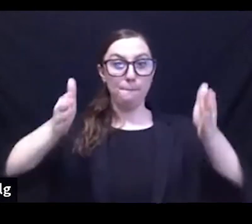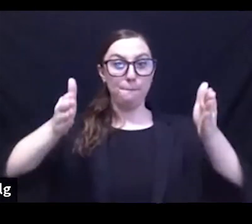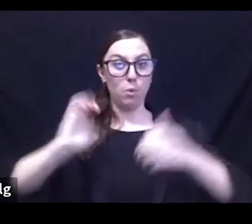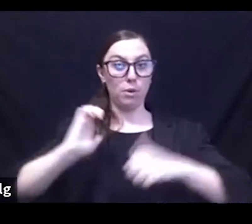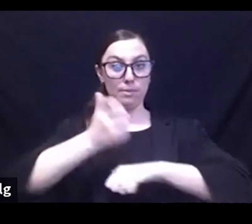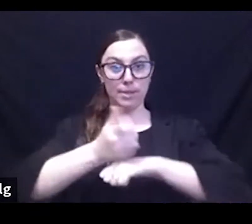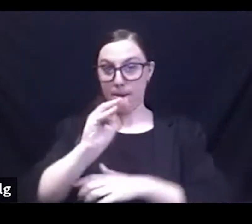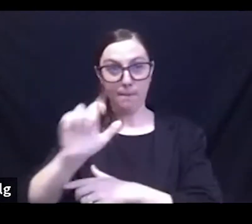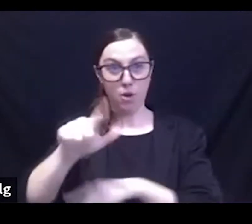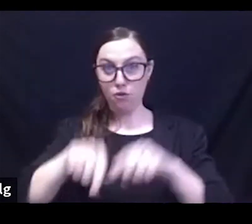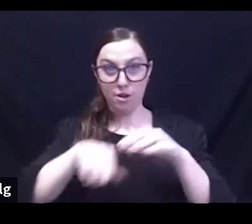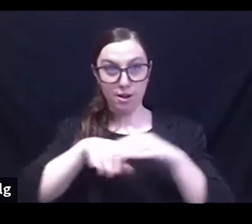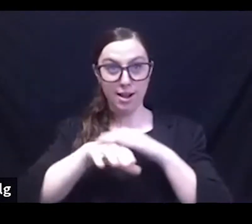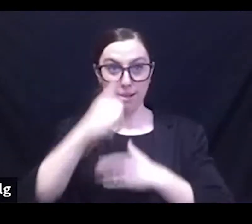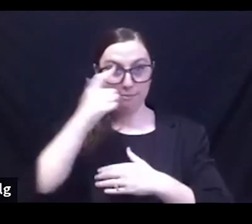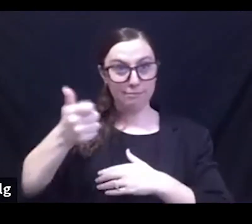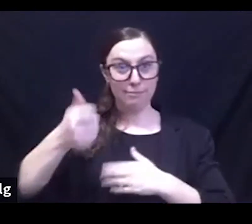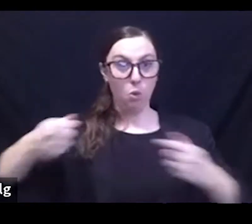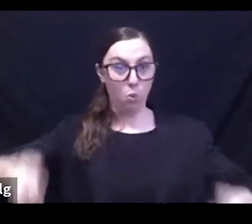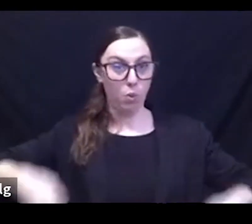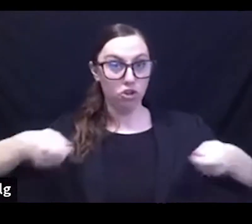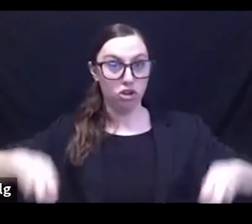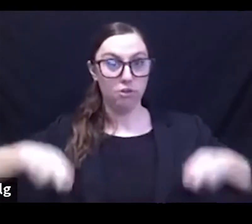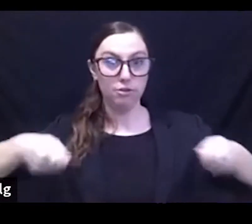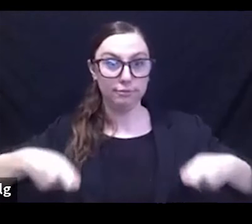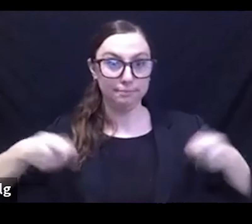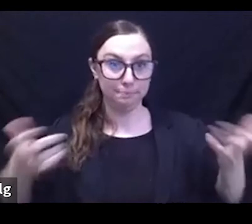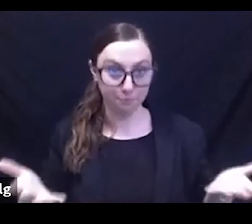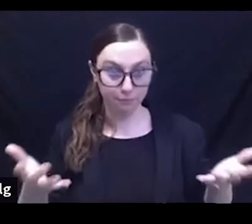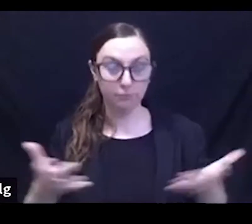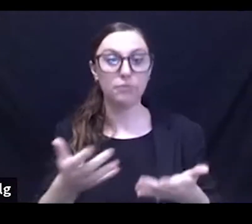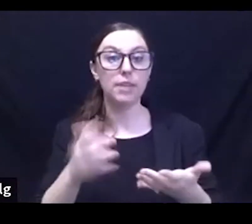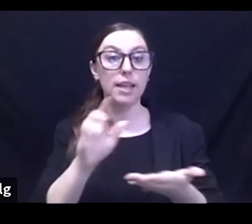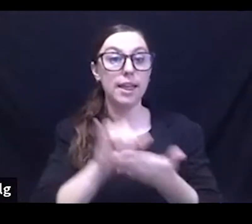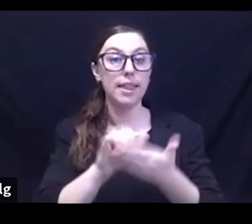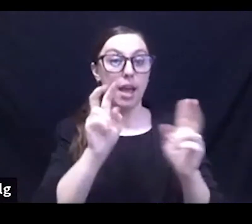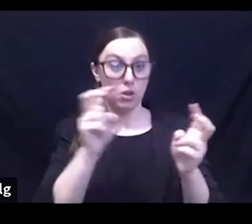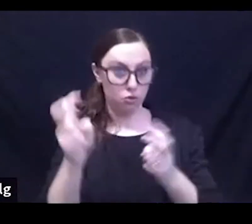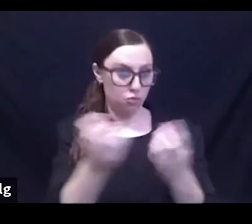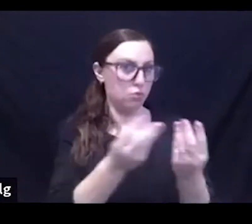access to because he's in a wheelchair. That issue was resolved the